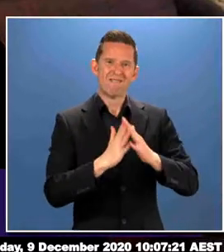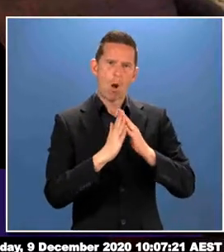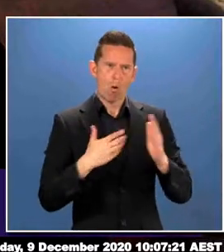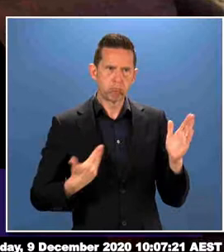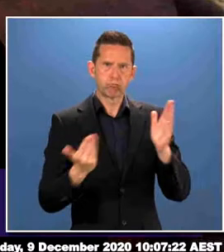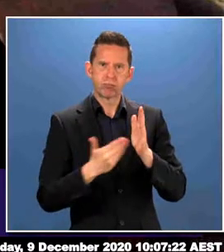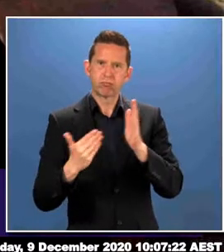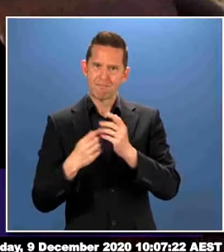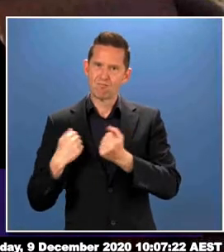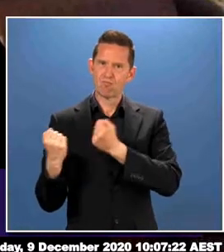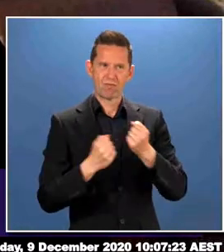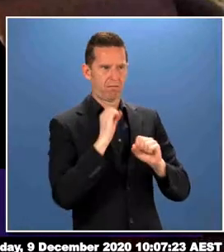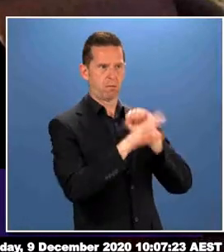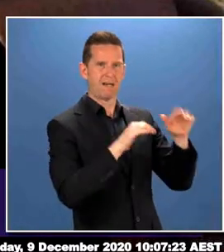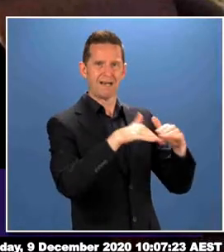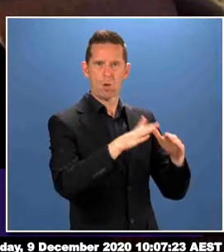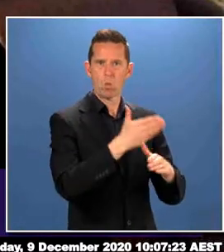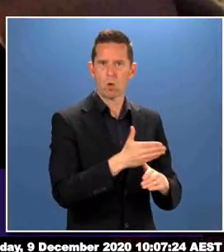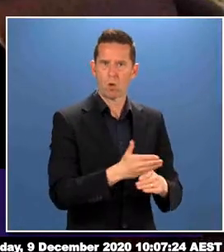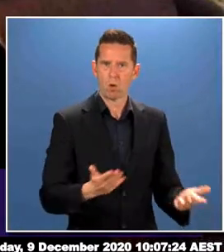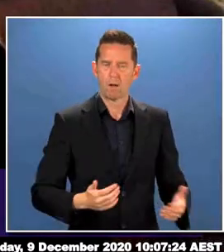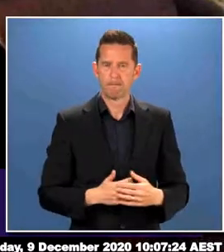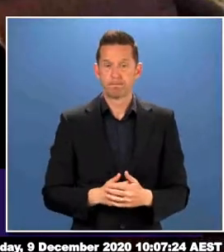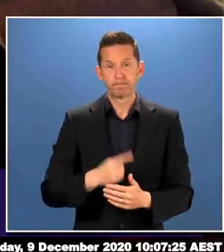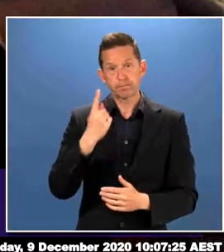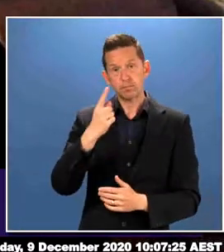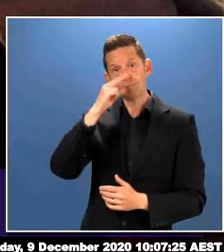One young person said: I think accessibility and employment for me is